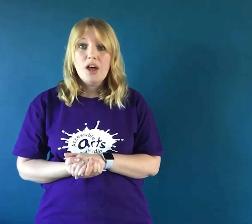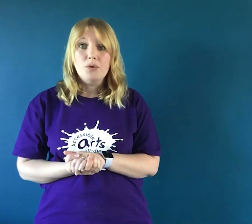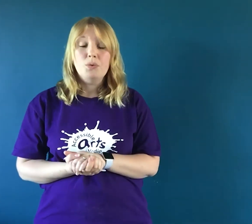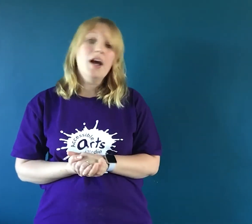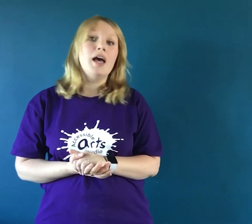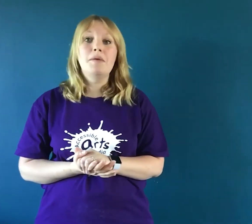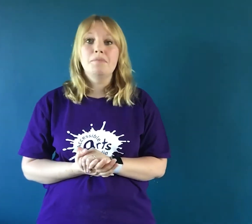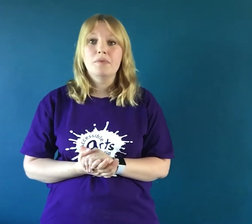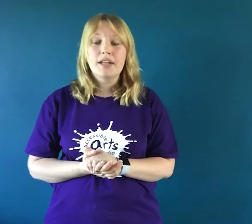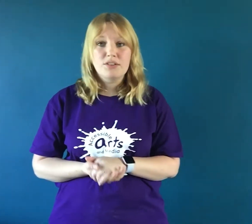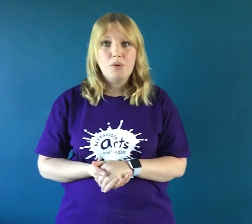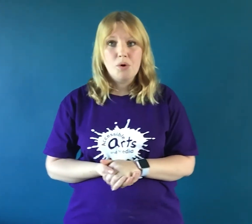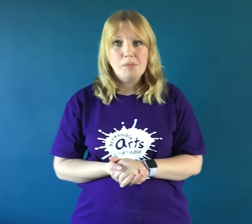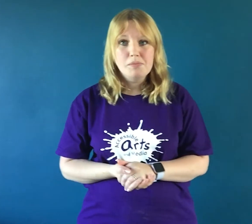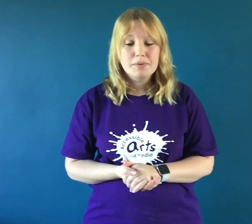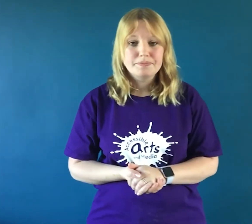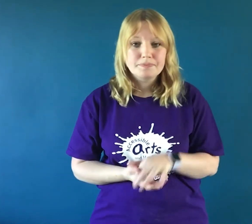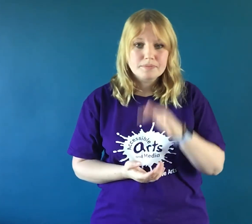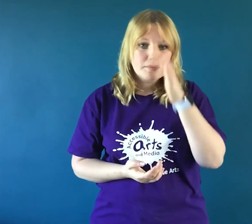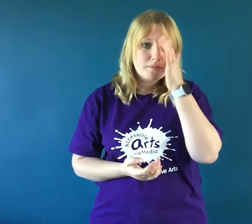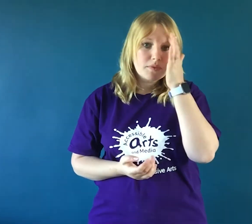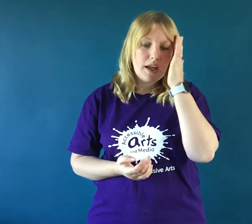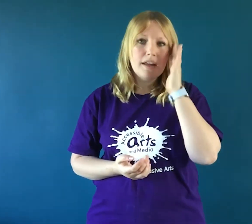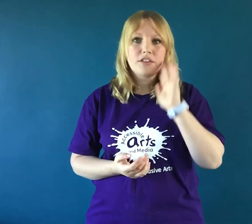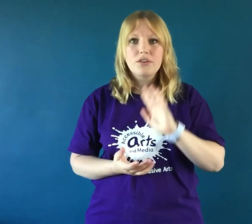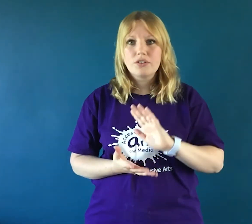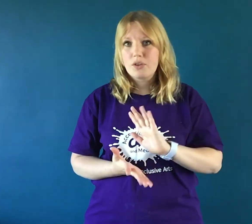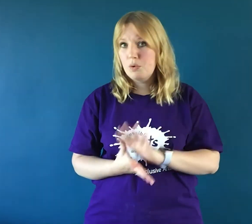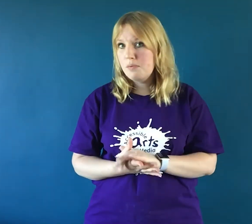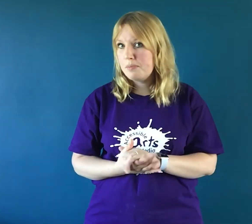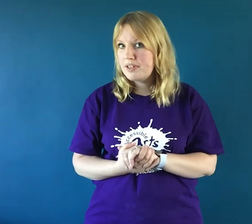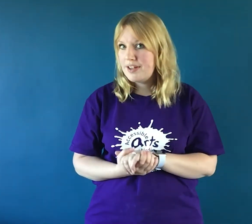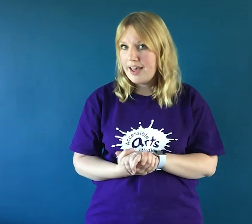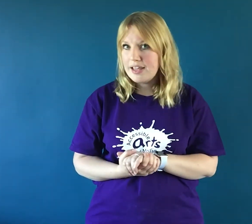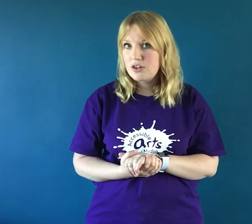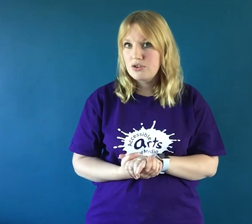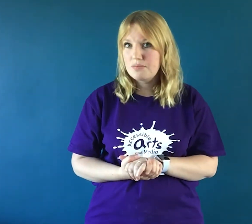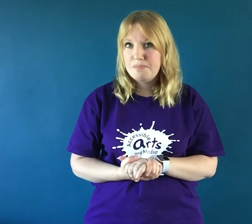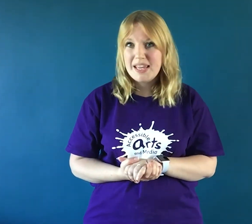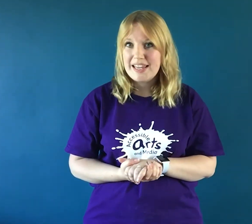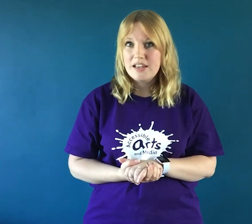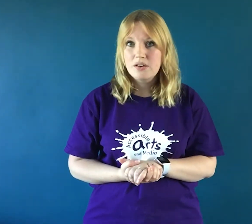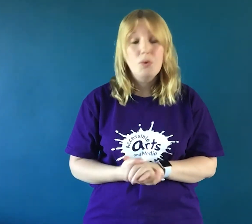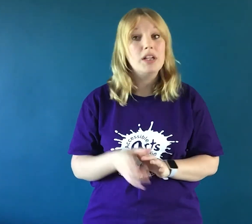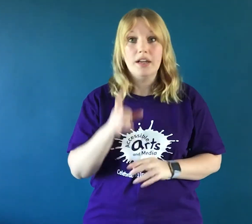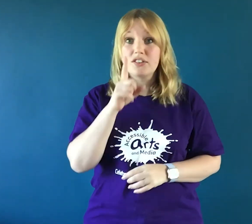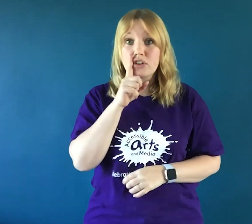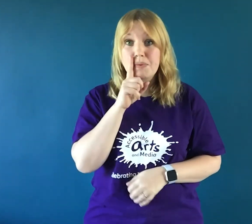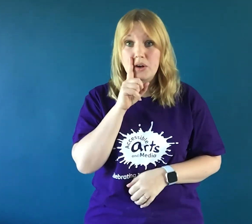So let’s do a warm-up I thought the warm-up today could be, well it‘s got to be a quiet